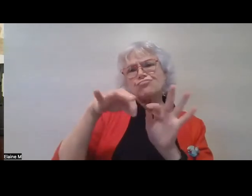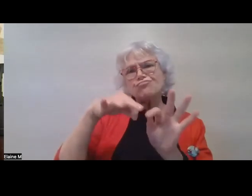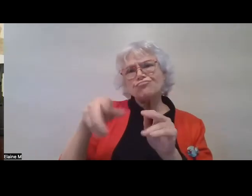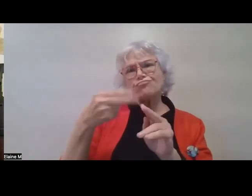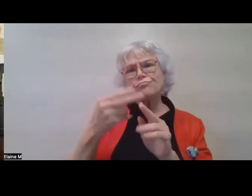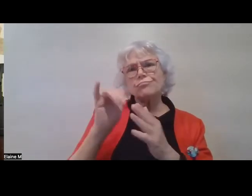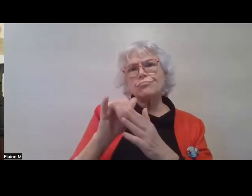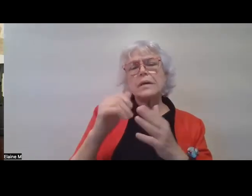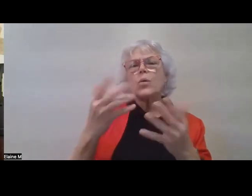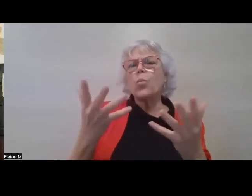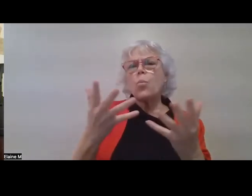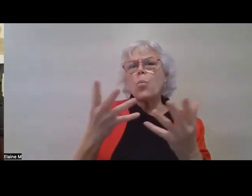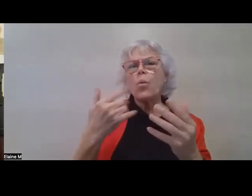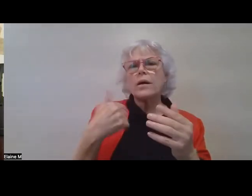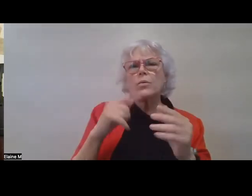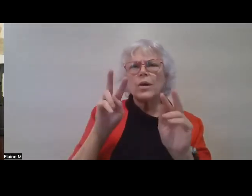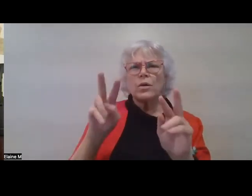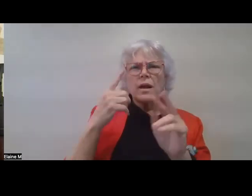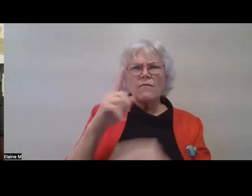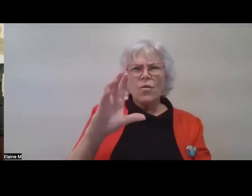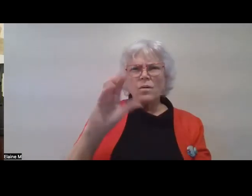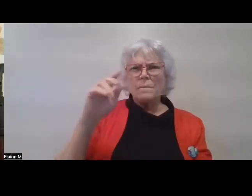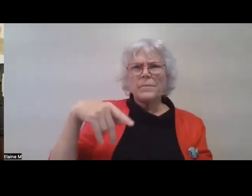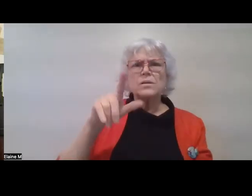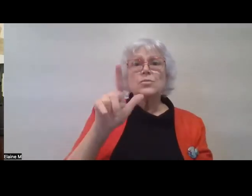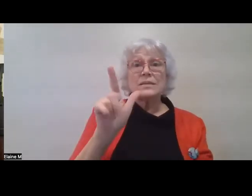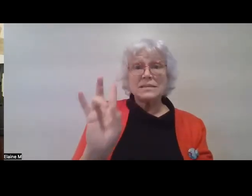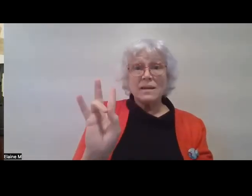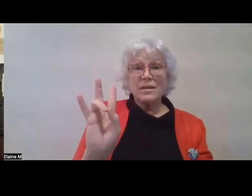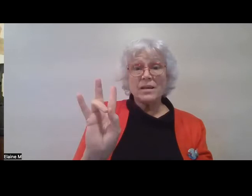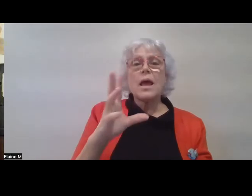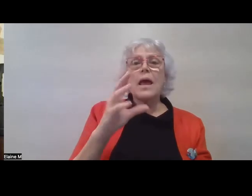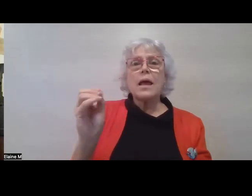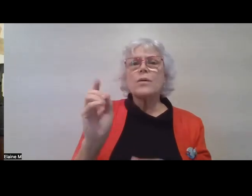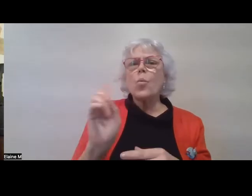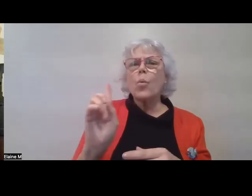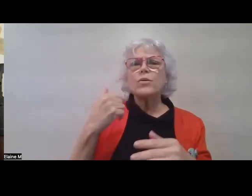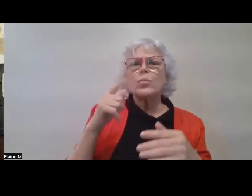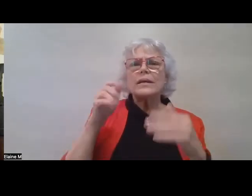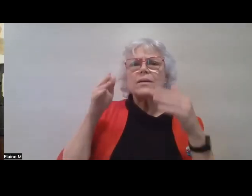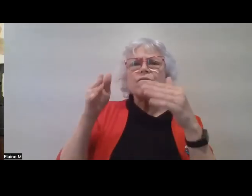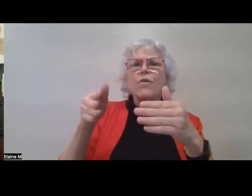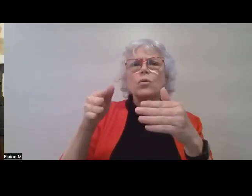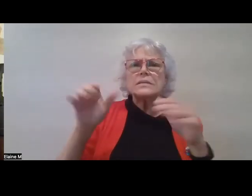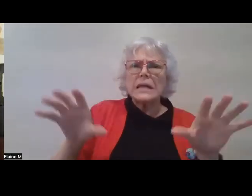are looking at for COP27, as well as where our communities really need to focus our efforts if we will stop further